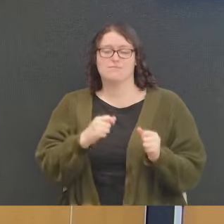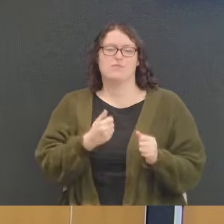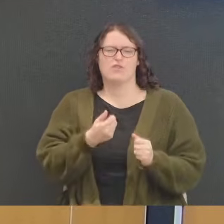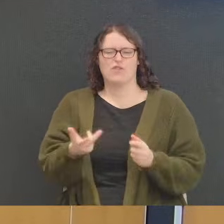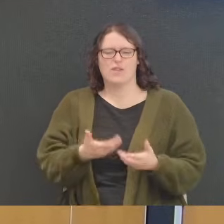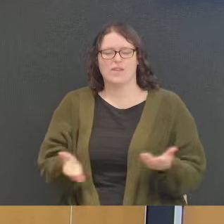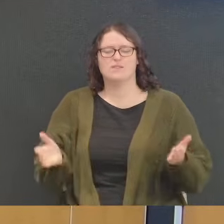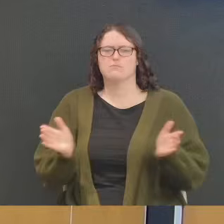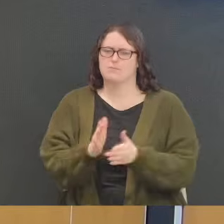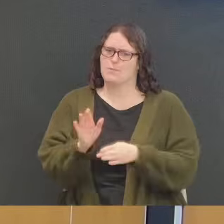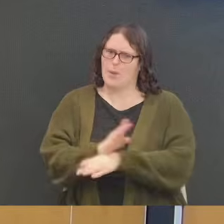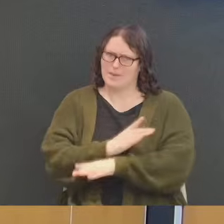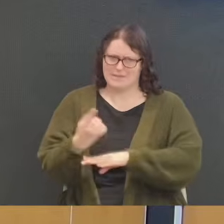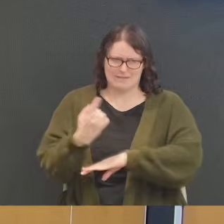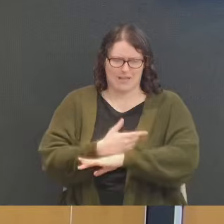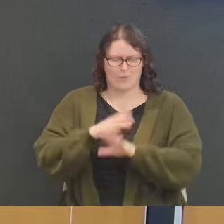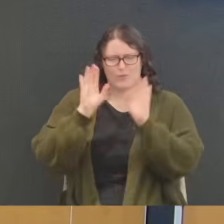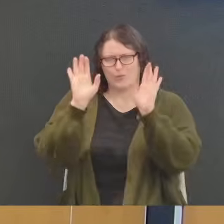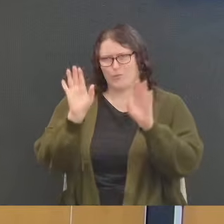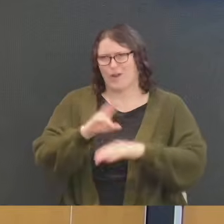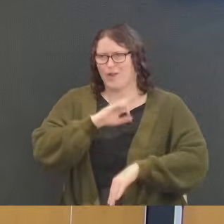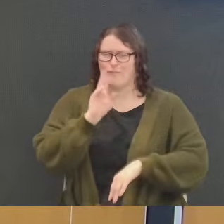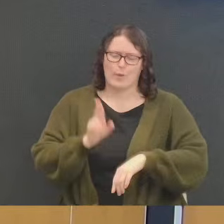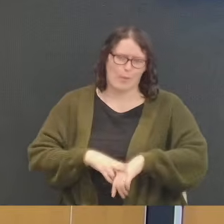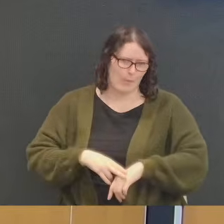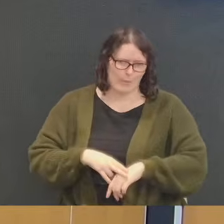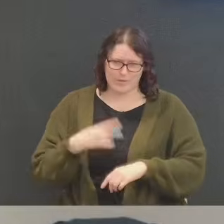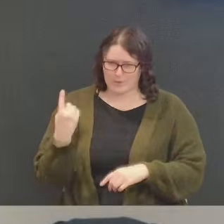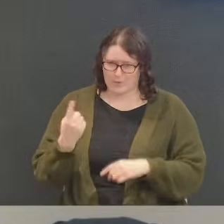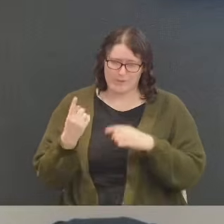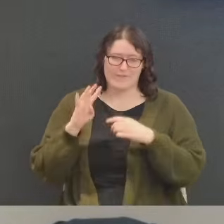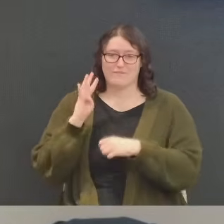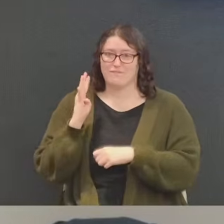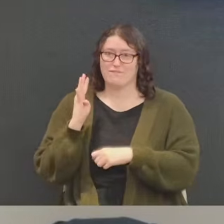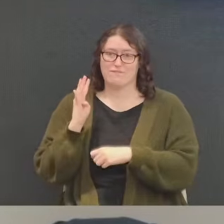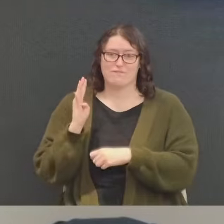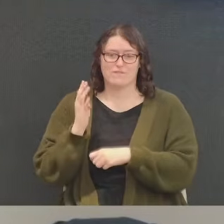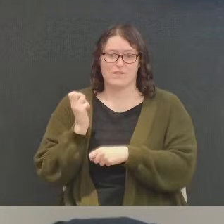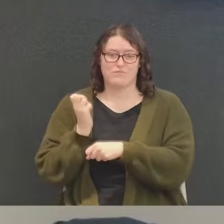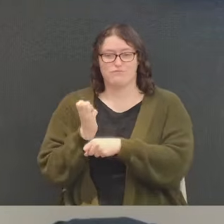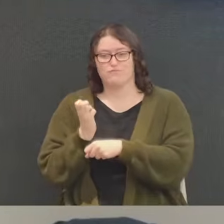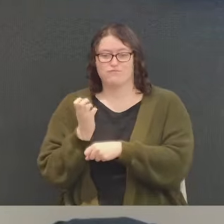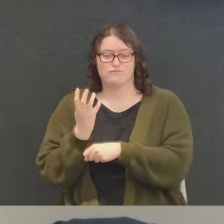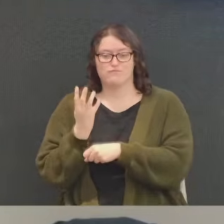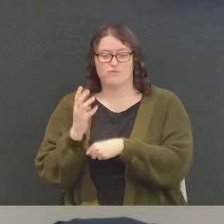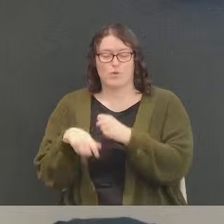Business Day was great. it's it was the fourth year for that. I tried to give a few words of